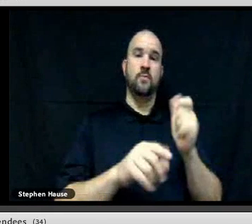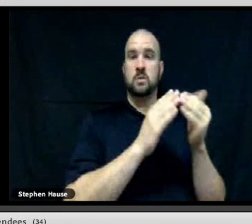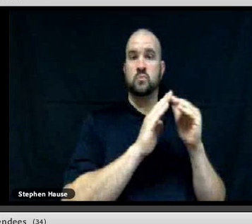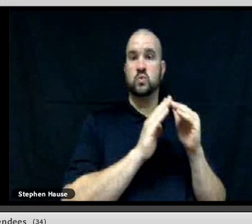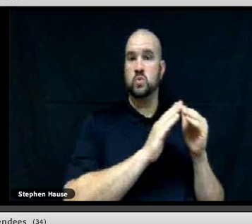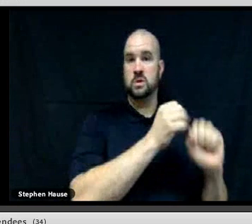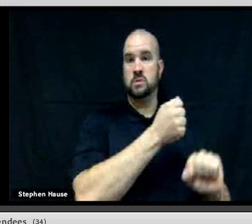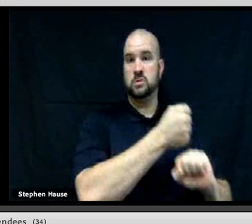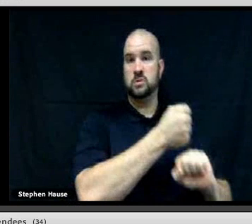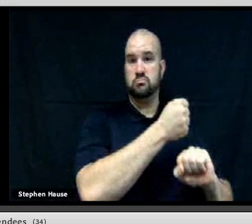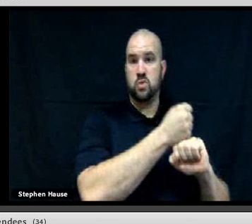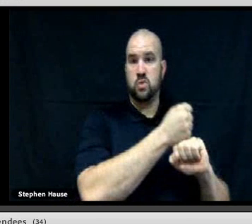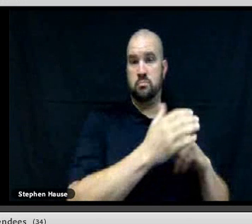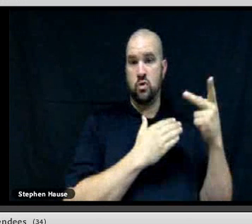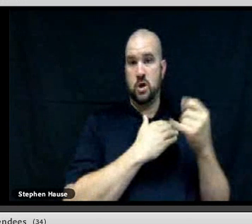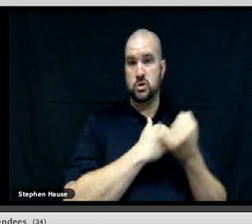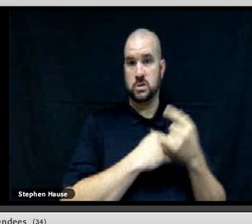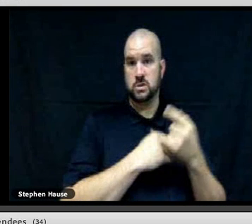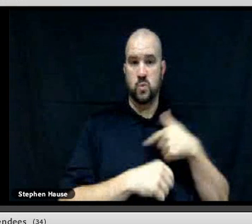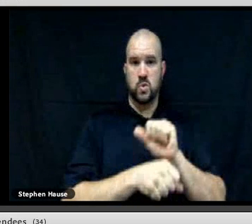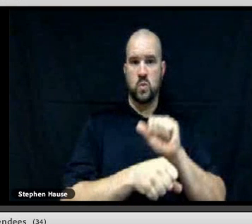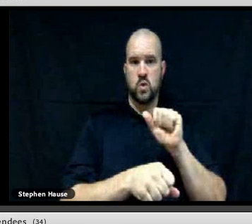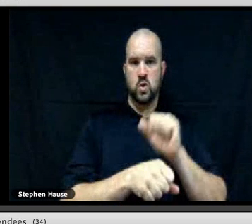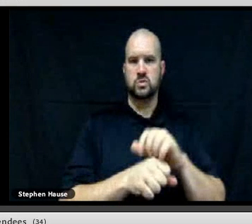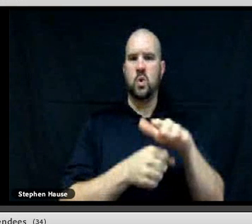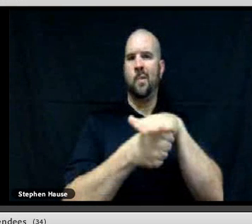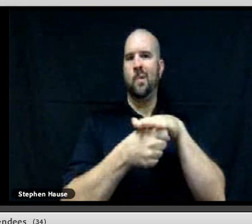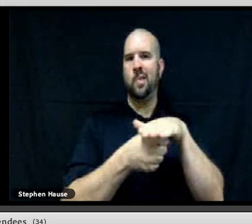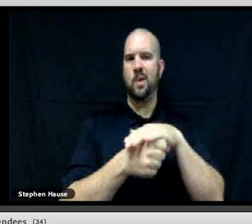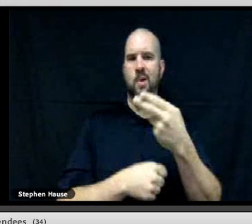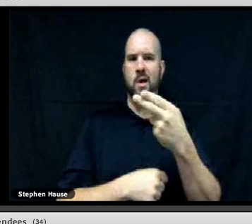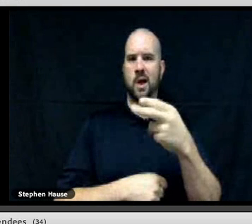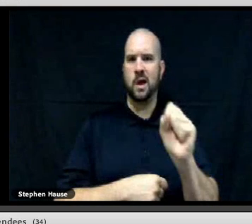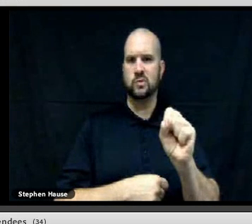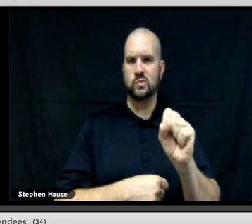So, for example, the local high school, we -- we host their yearbooks,